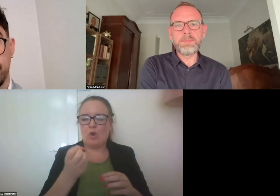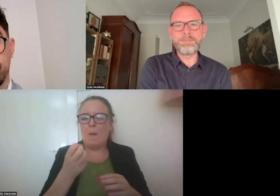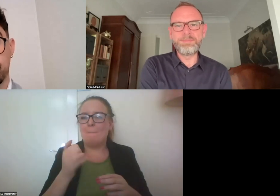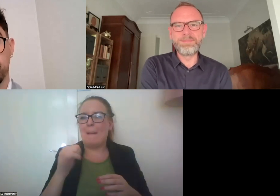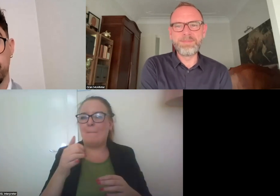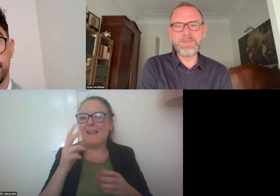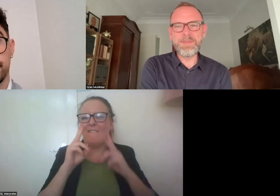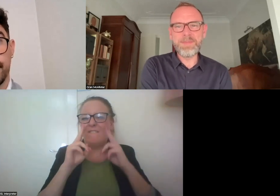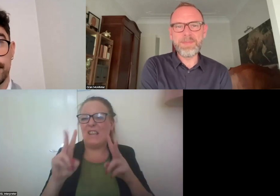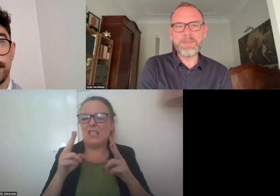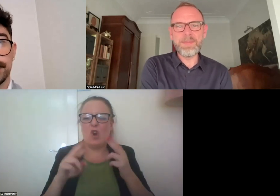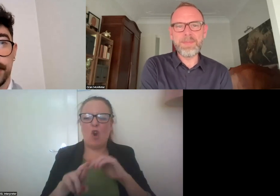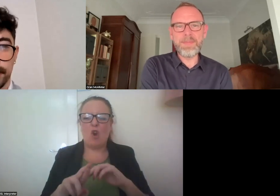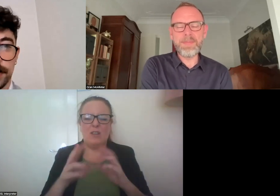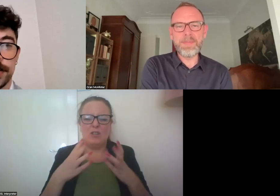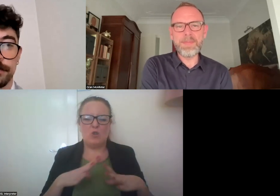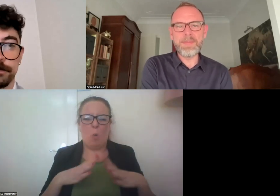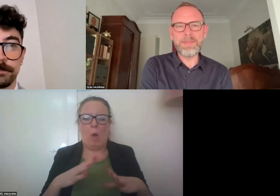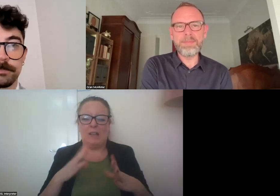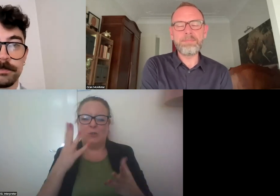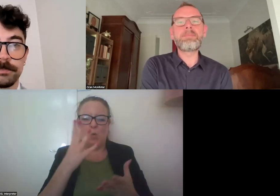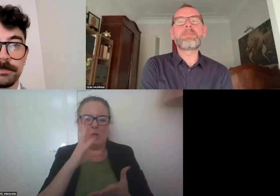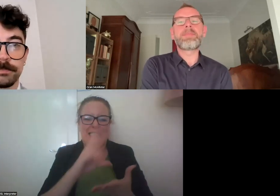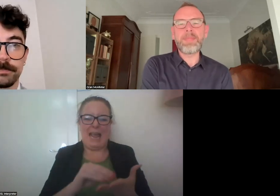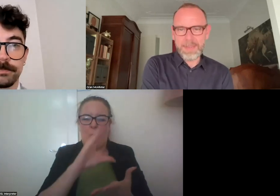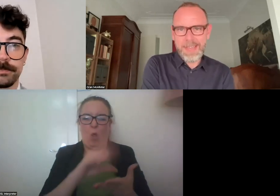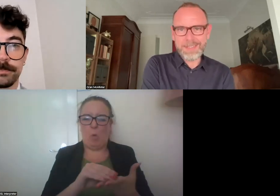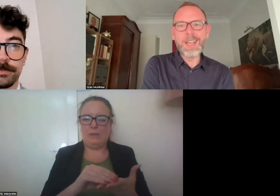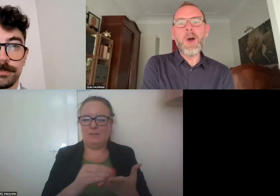"in that moment to access the content." Yes.